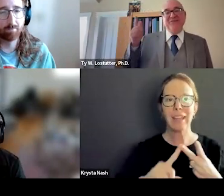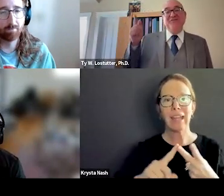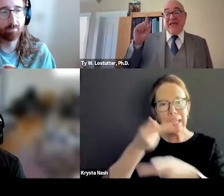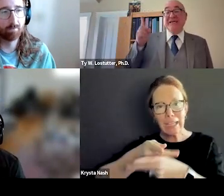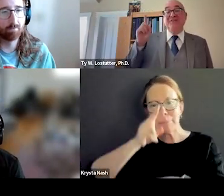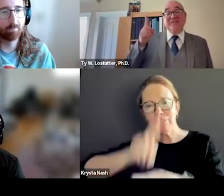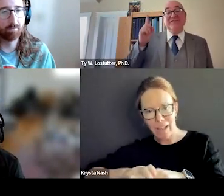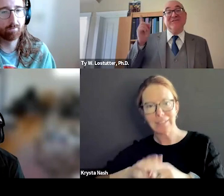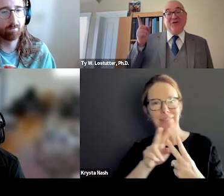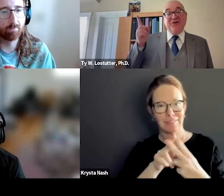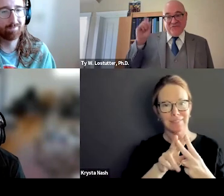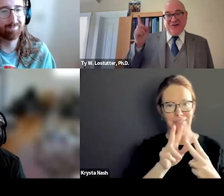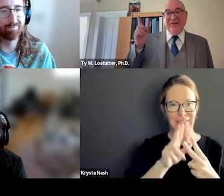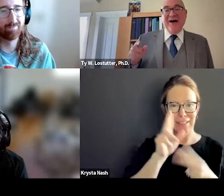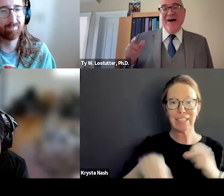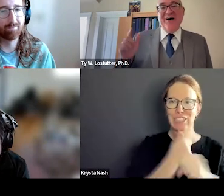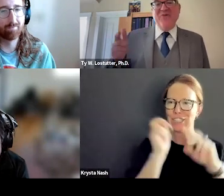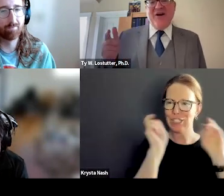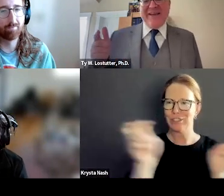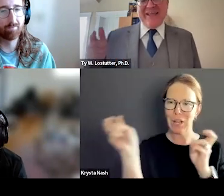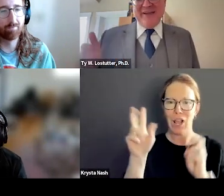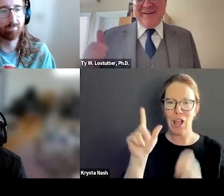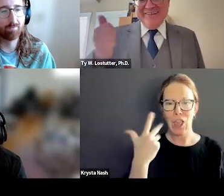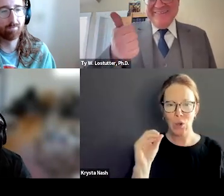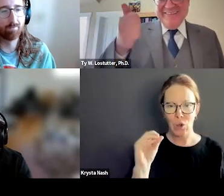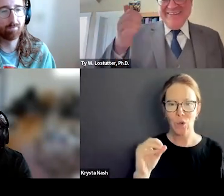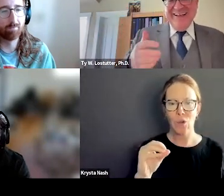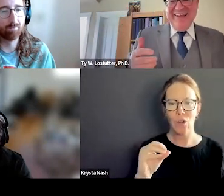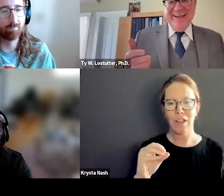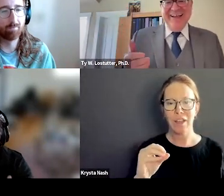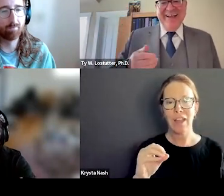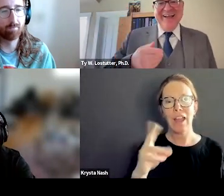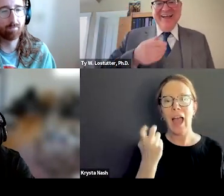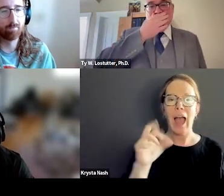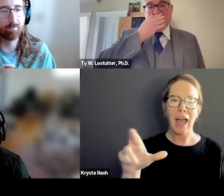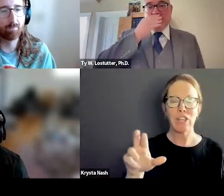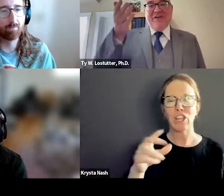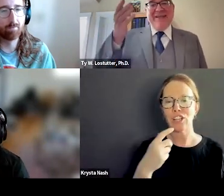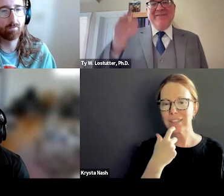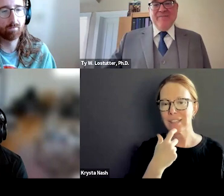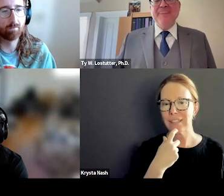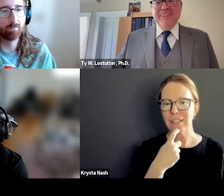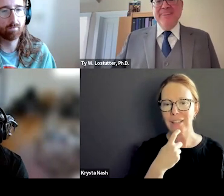Those are the two that's actually this year's logo for. Oh, I'm adding and Javier Javier said yes. Great question. So I'm going to give credit to me.